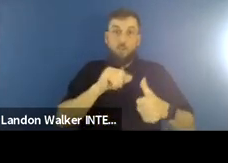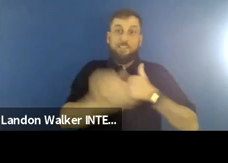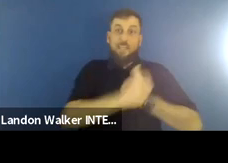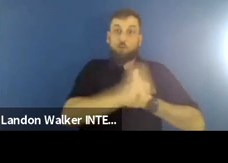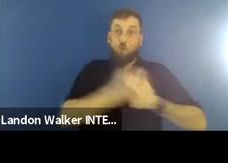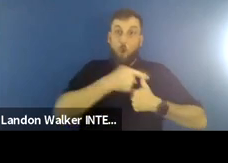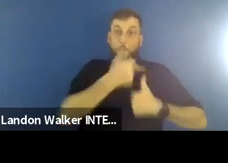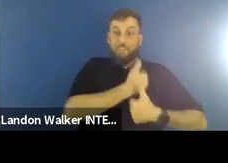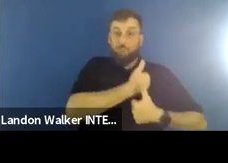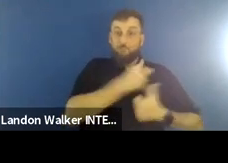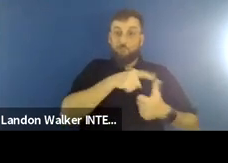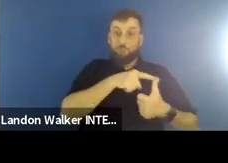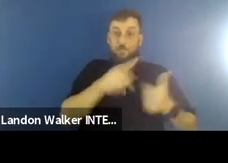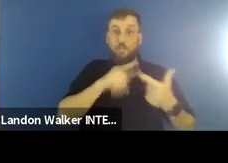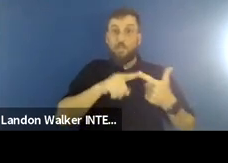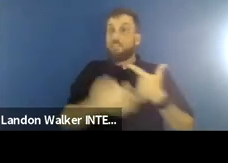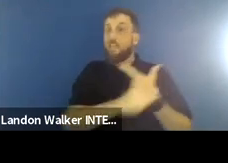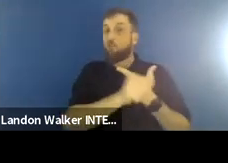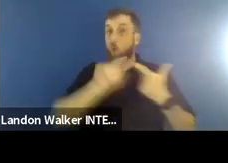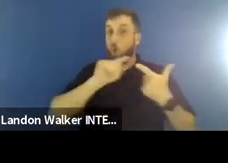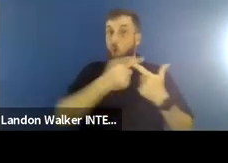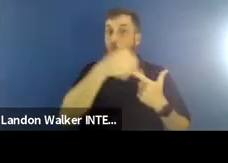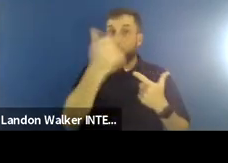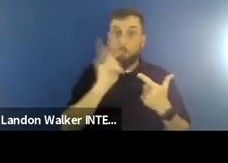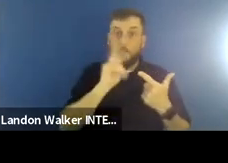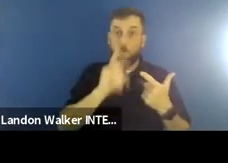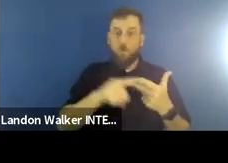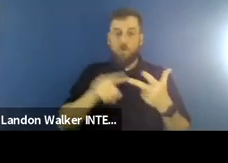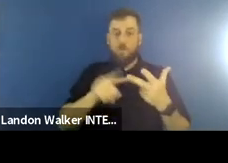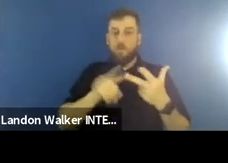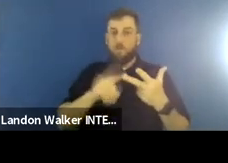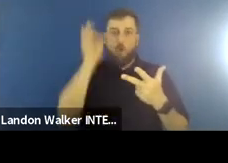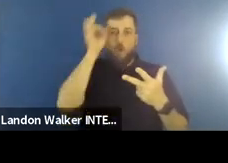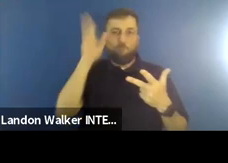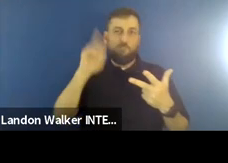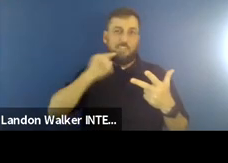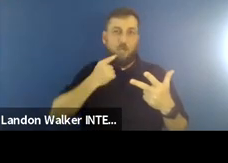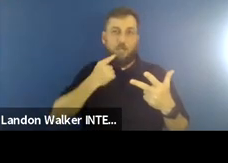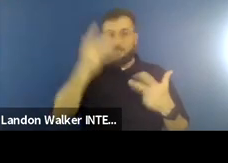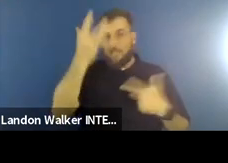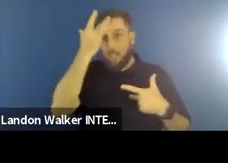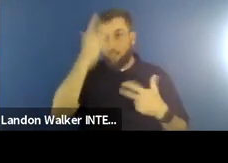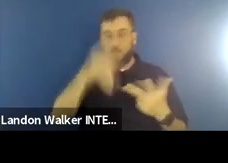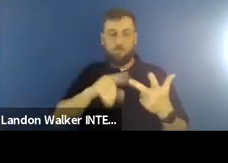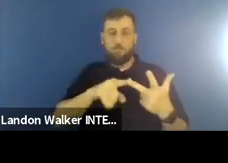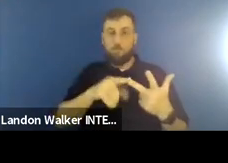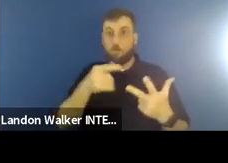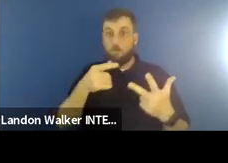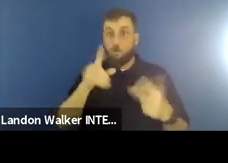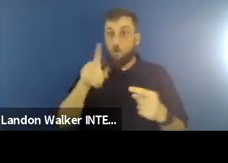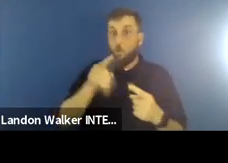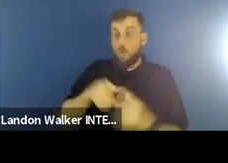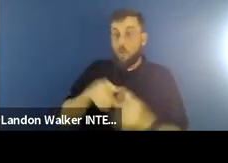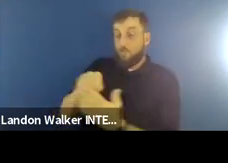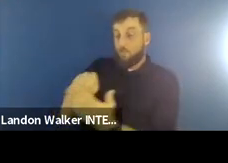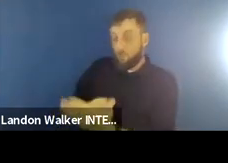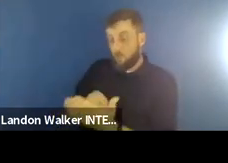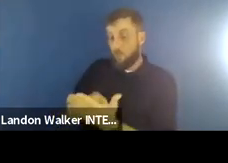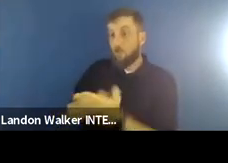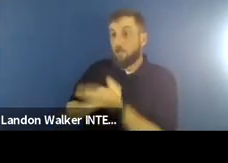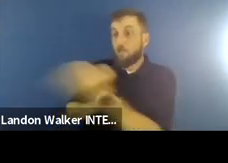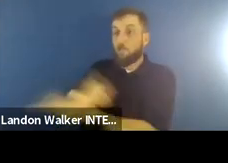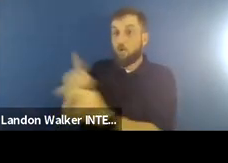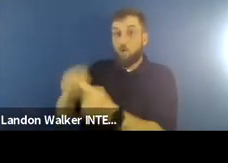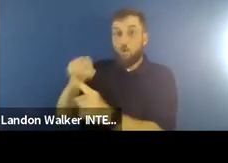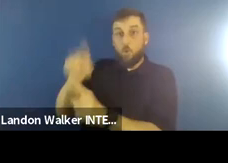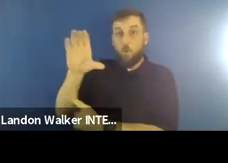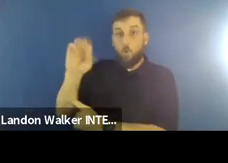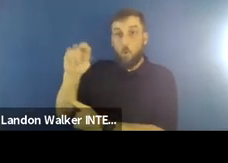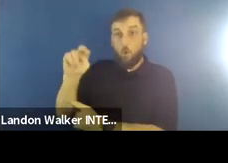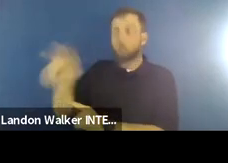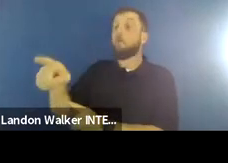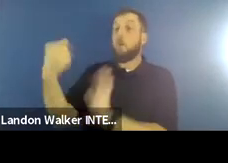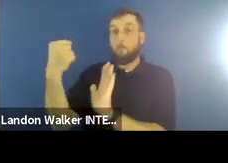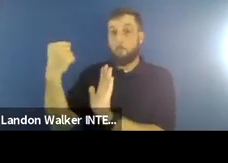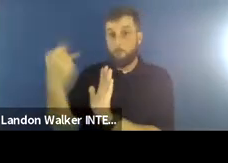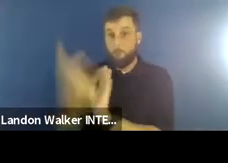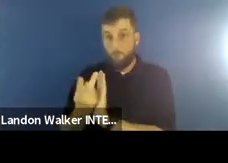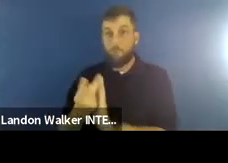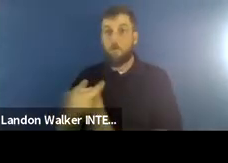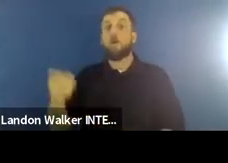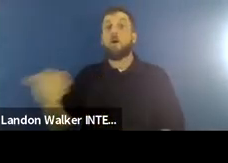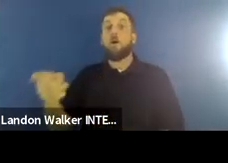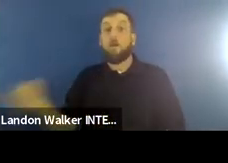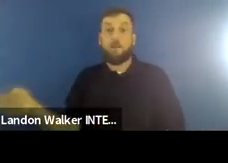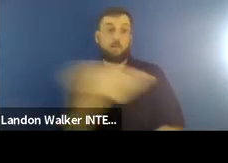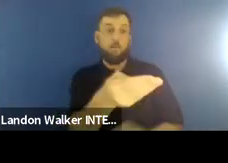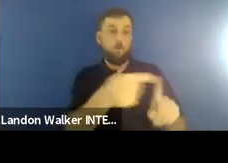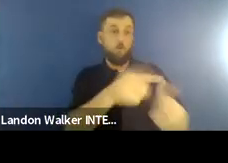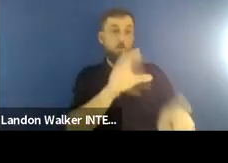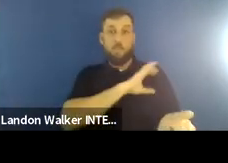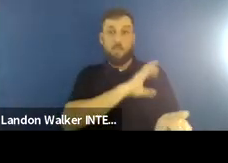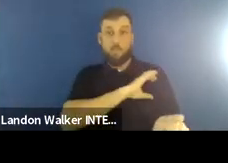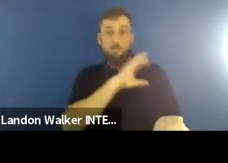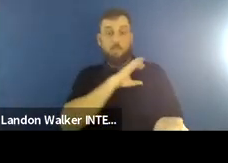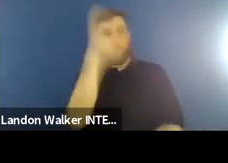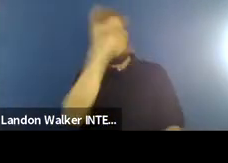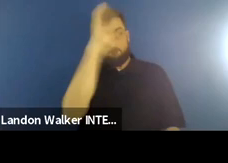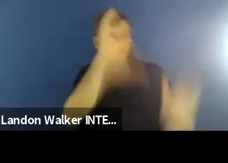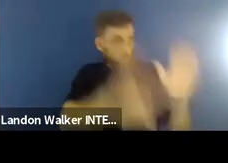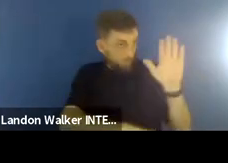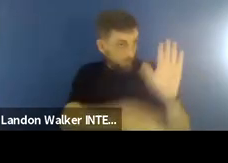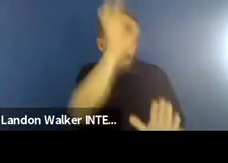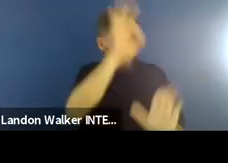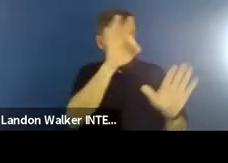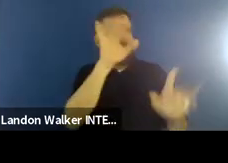They are a danger to others, or they are gravely ill. And once they fill out this affidavit is given to a law enforcement individual and they will go try to locate that person, and then they will bring them to a emergency department.